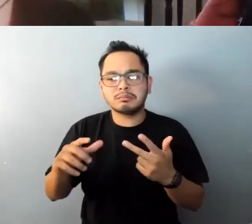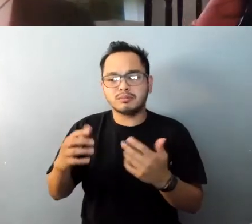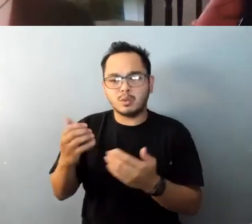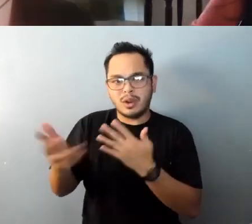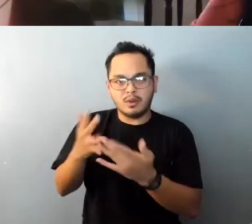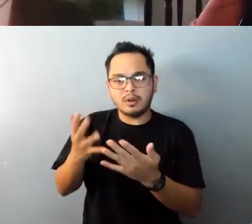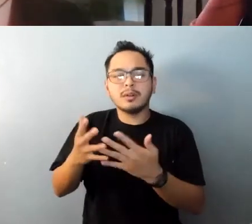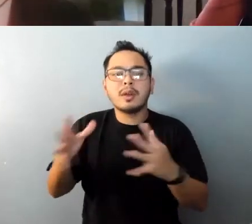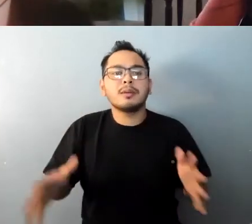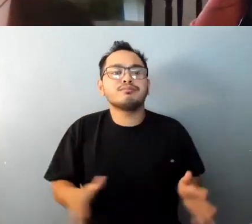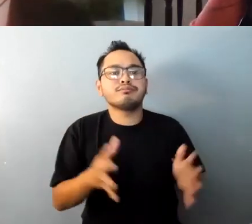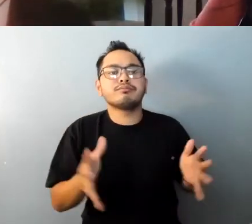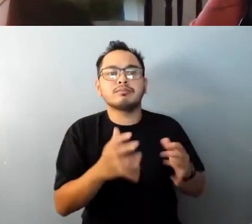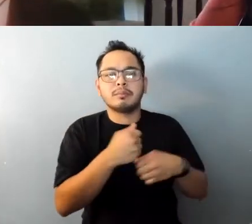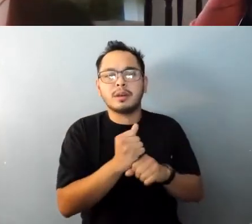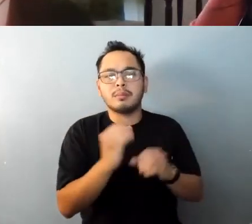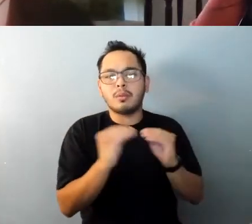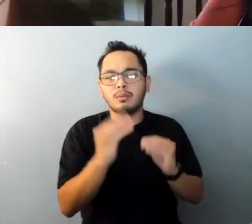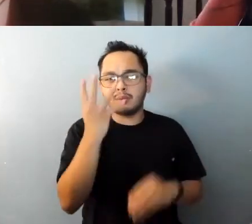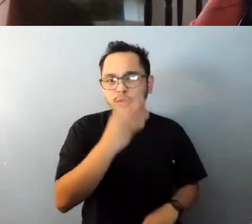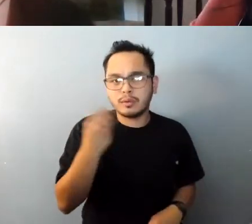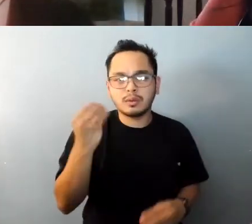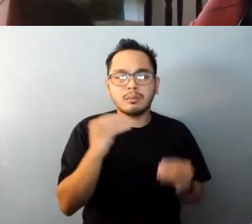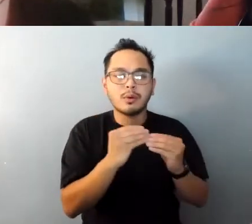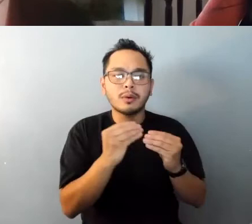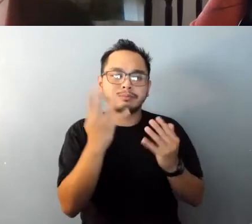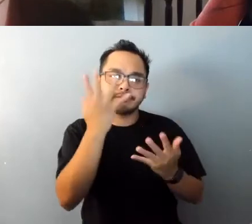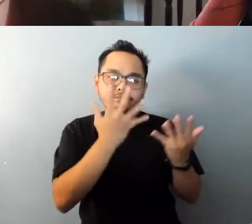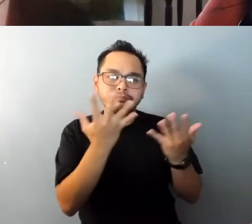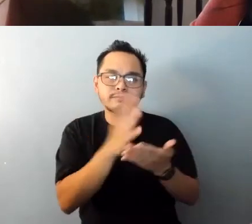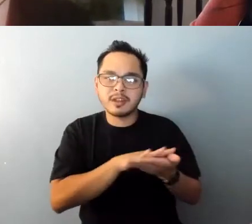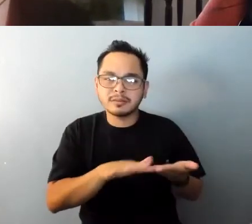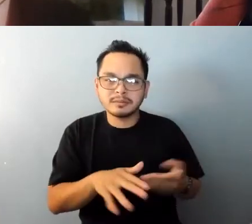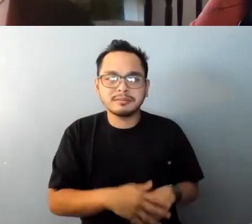more beautiful and more palatable to them. It is decorative art.